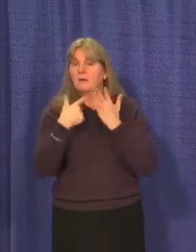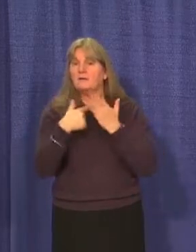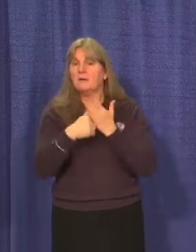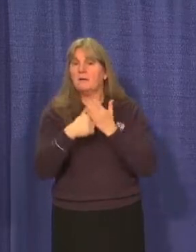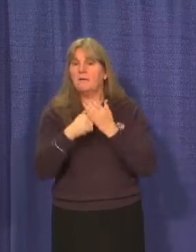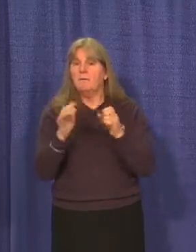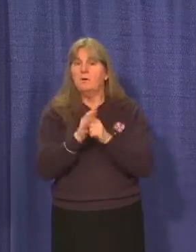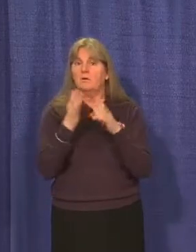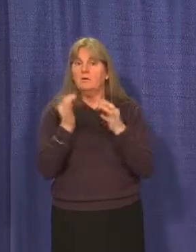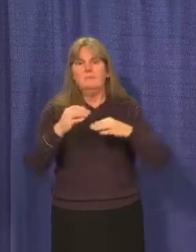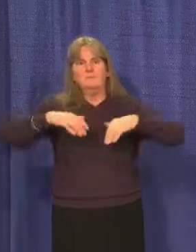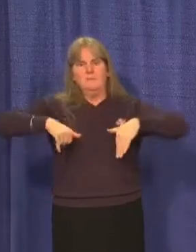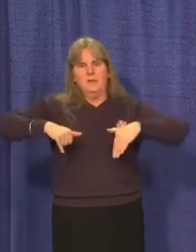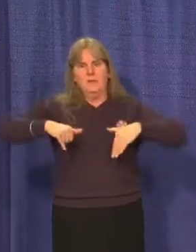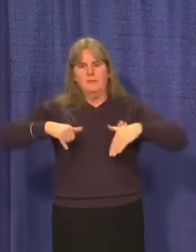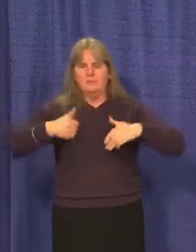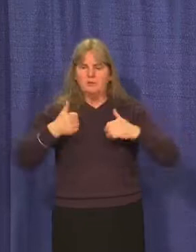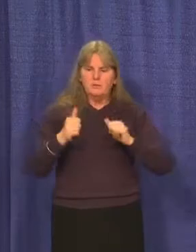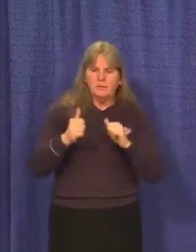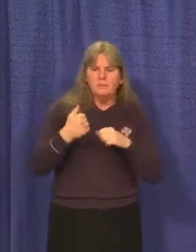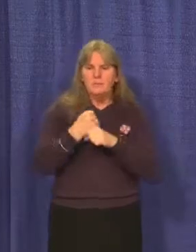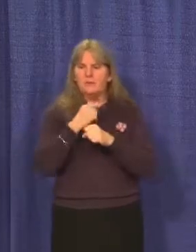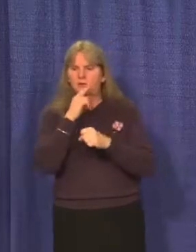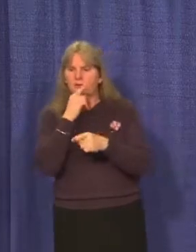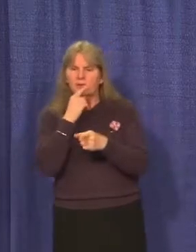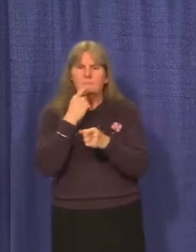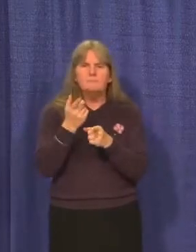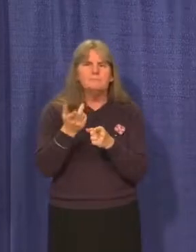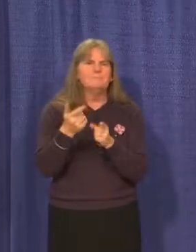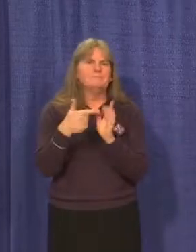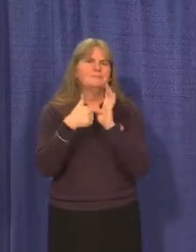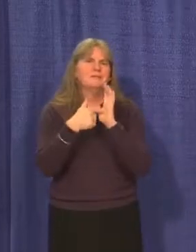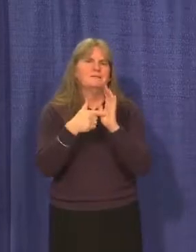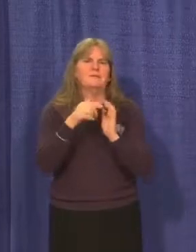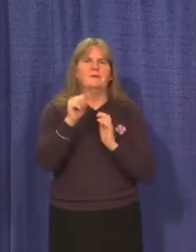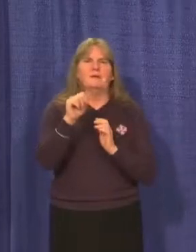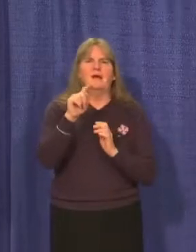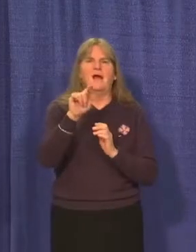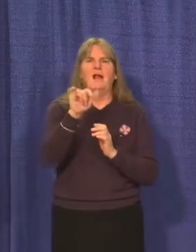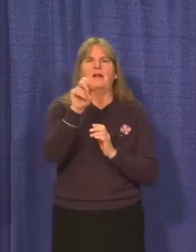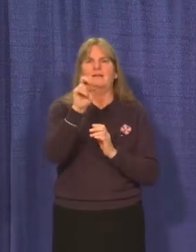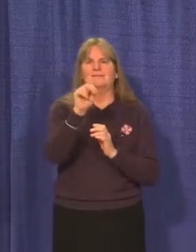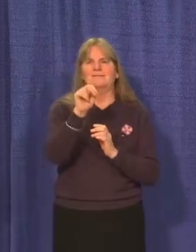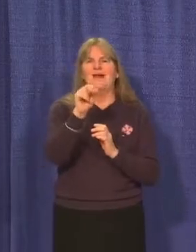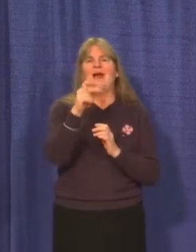have not completed yet but we are working really hard to ensure for instance that the